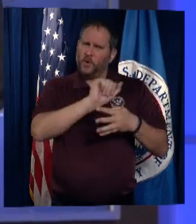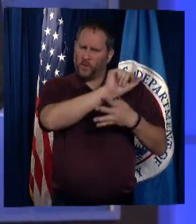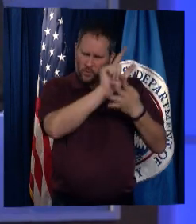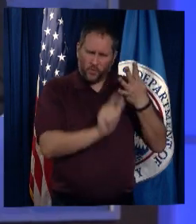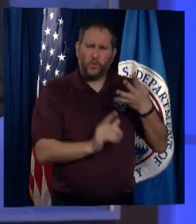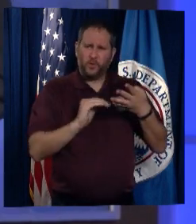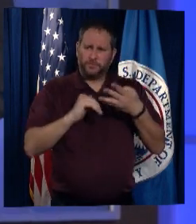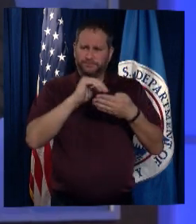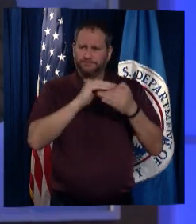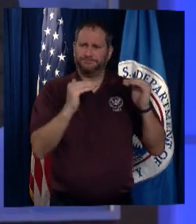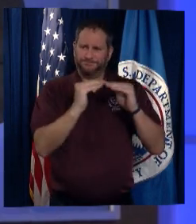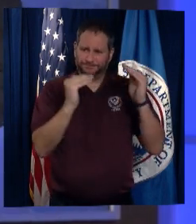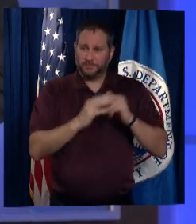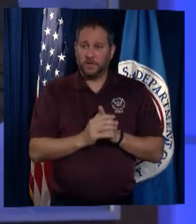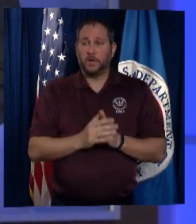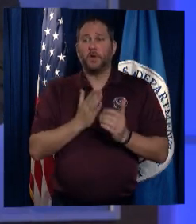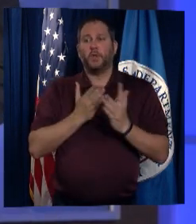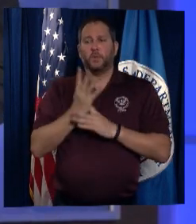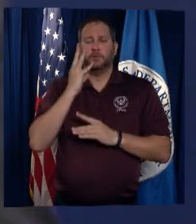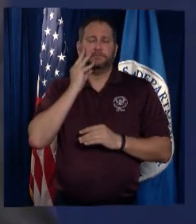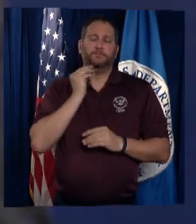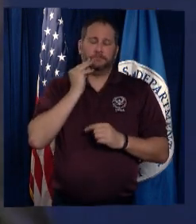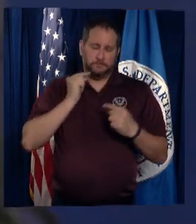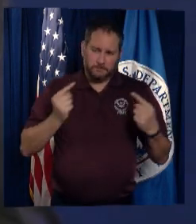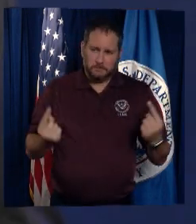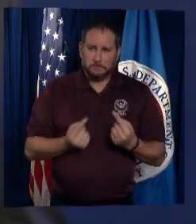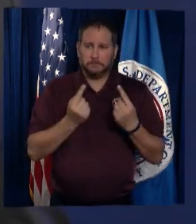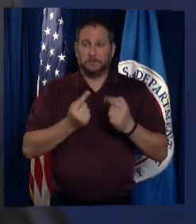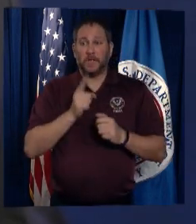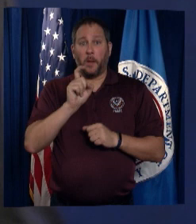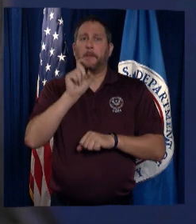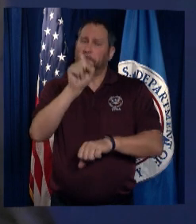accomplish our missions and overcome the fifth, "Silent C" that does come